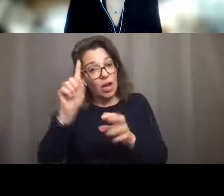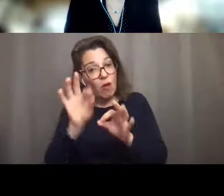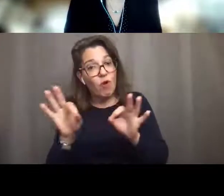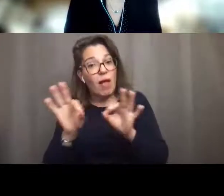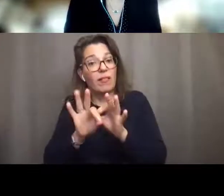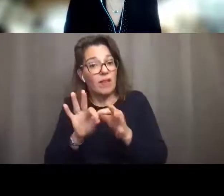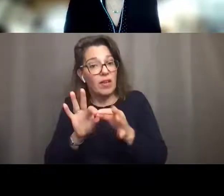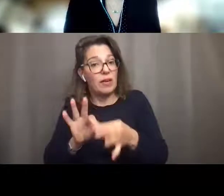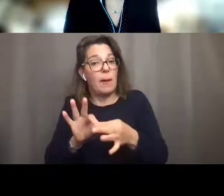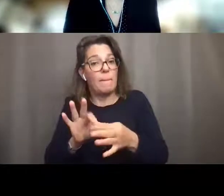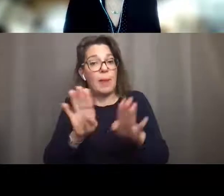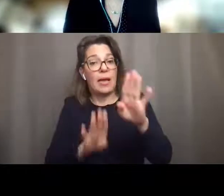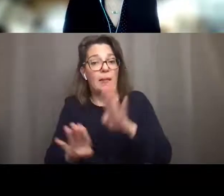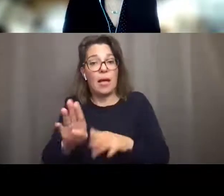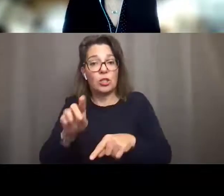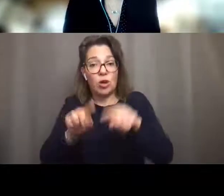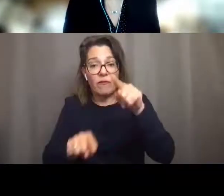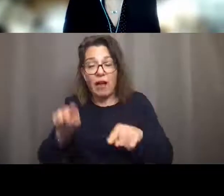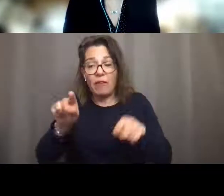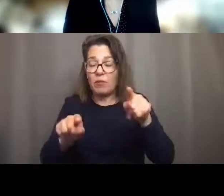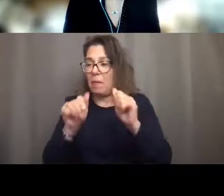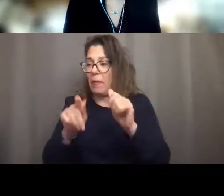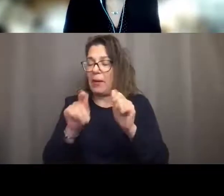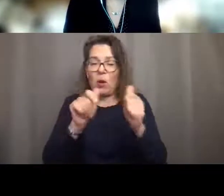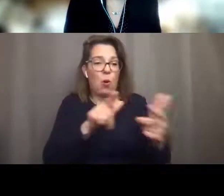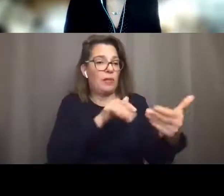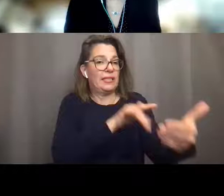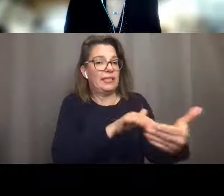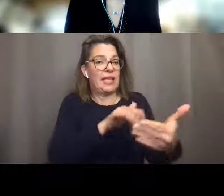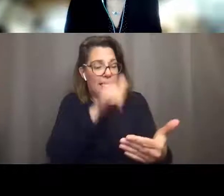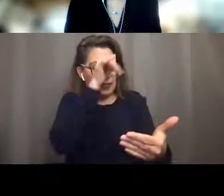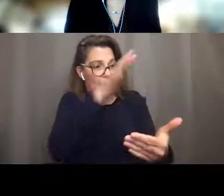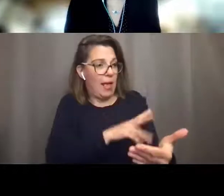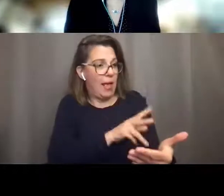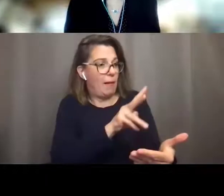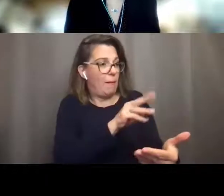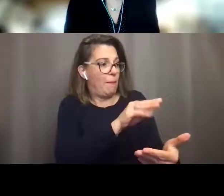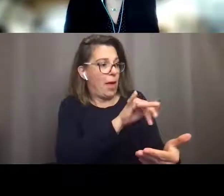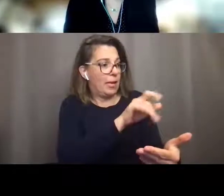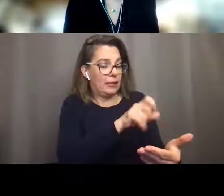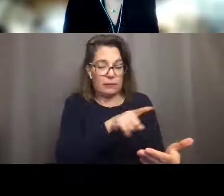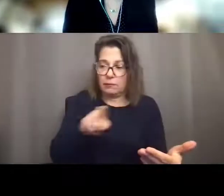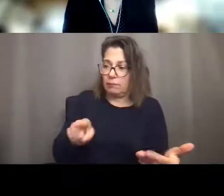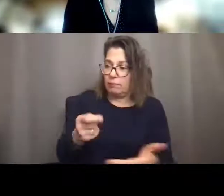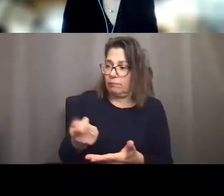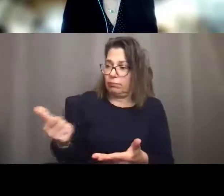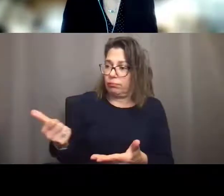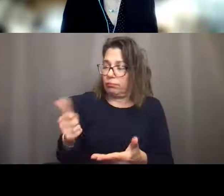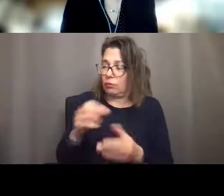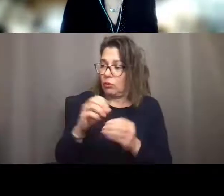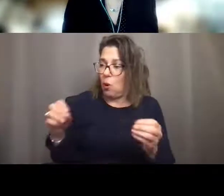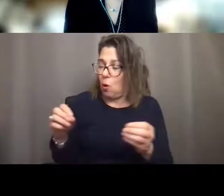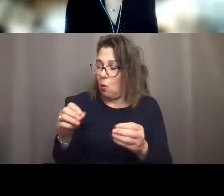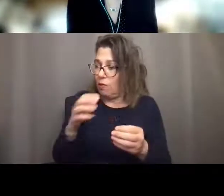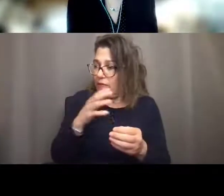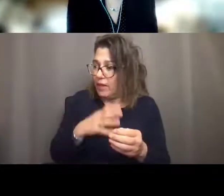So maybe they did all of the studies in male mice, and maybe they should have also looked in female mice, as well.